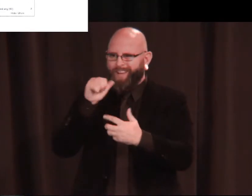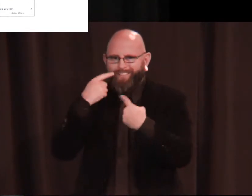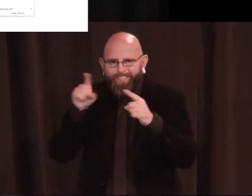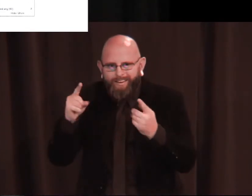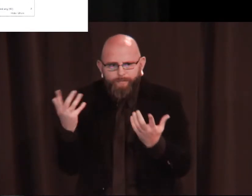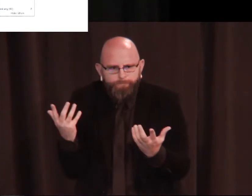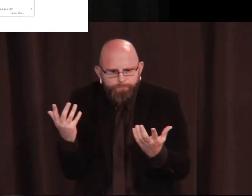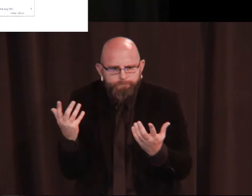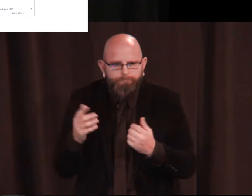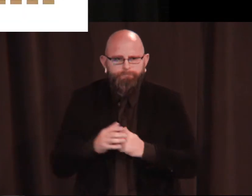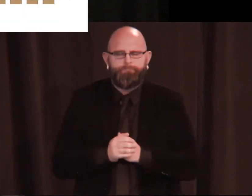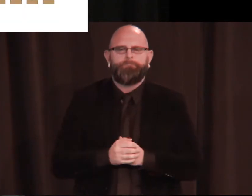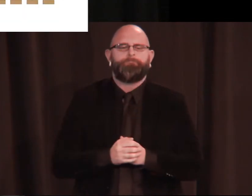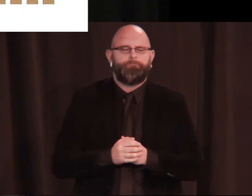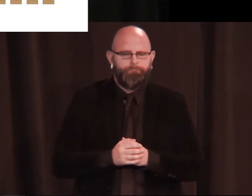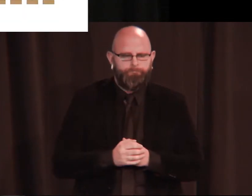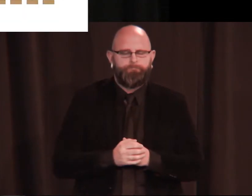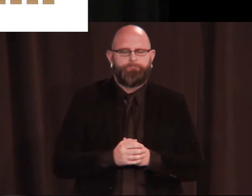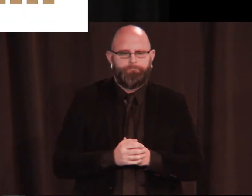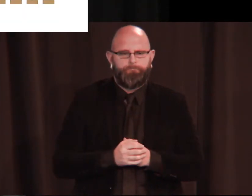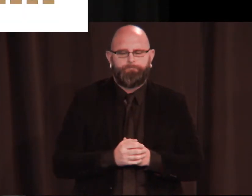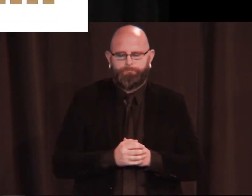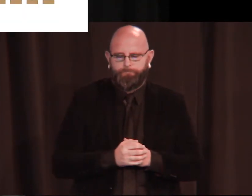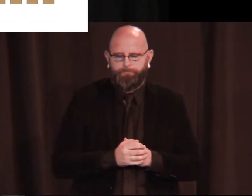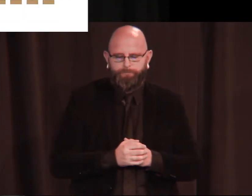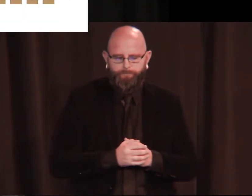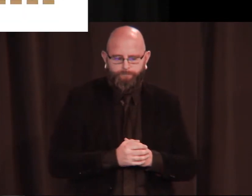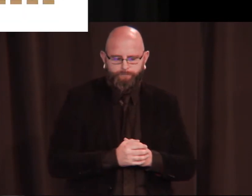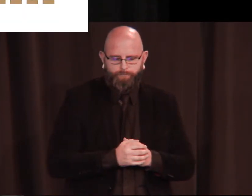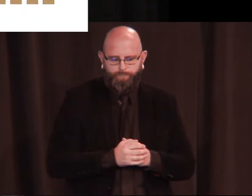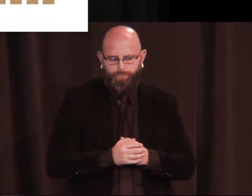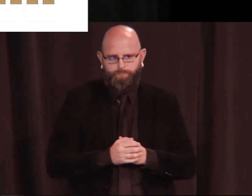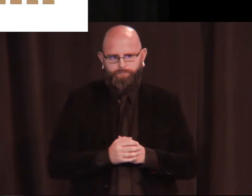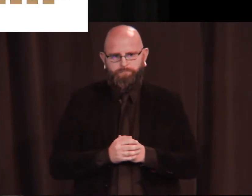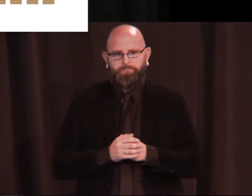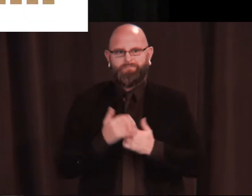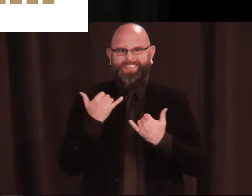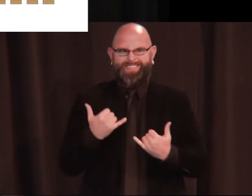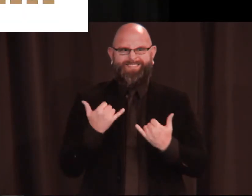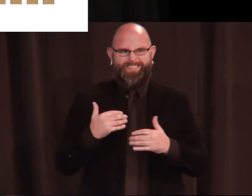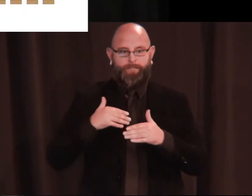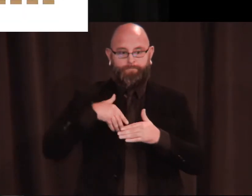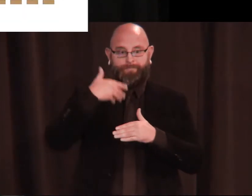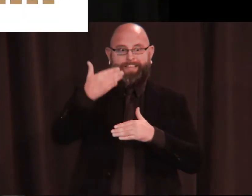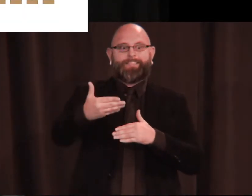So, you know [ahhhh], okay, we'll go ahead and do this one. I'm a little worried about time, but we'll do this one.